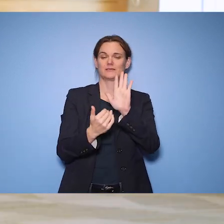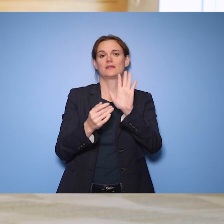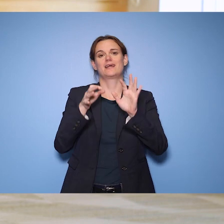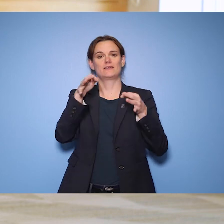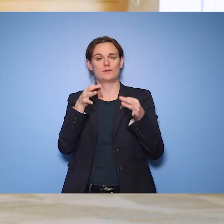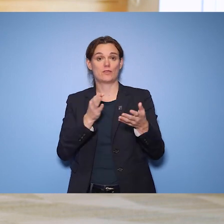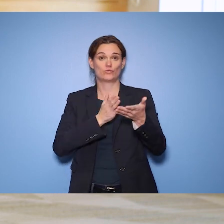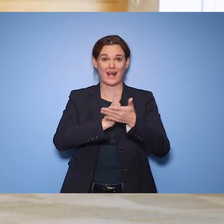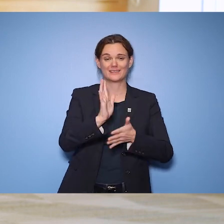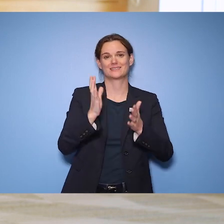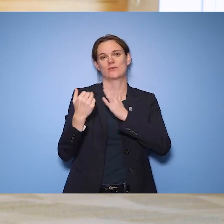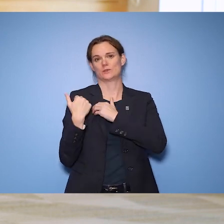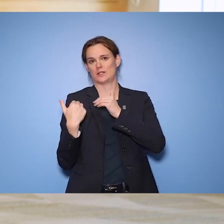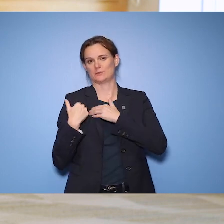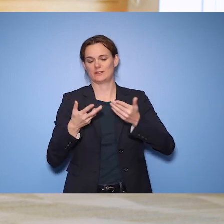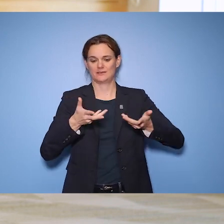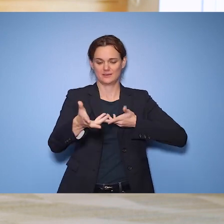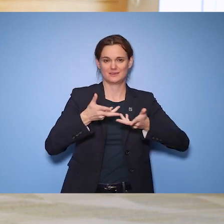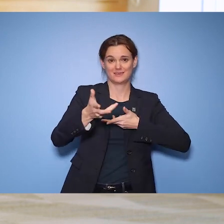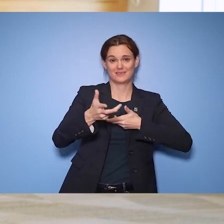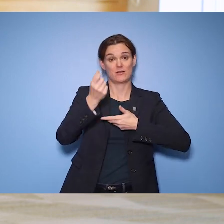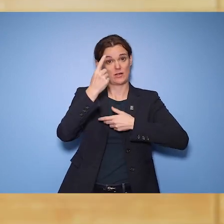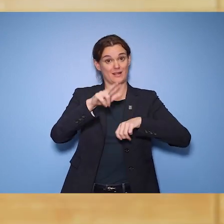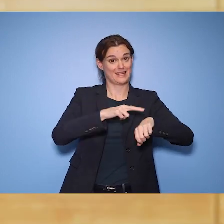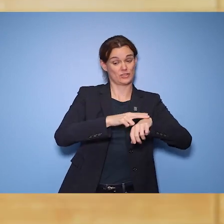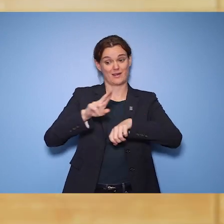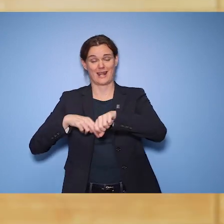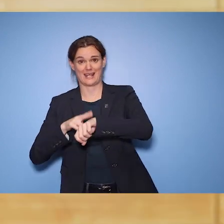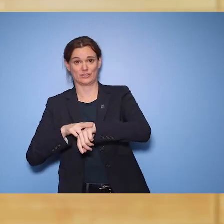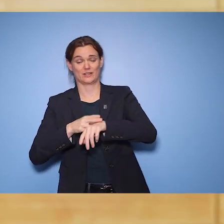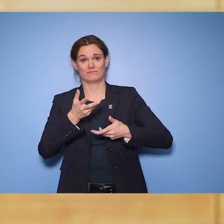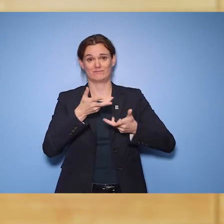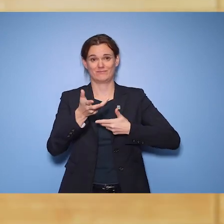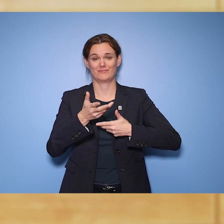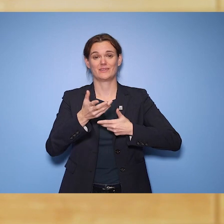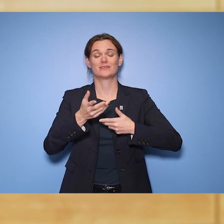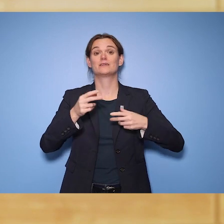that form the basis of our nation-to-nation relationship. In Nova Scotia, we recognize that